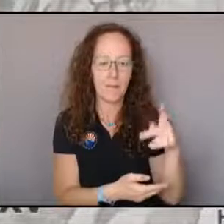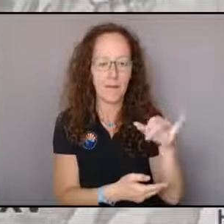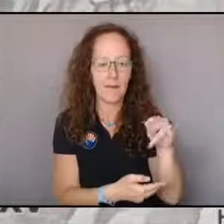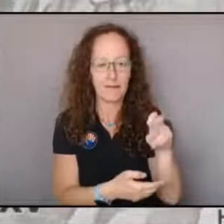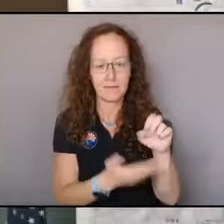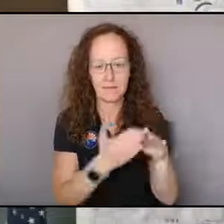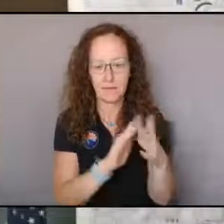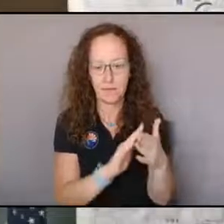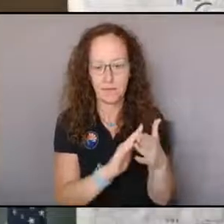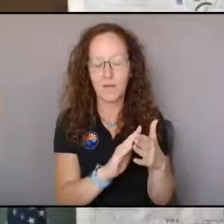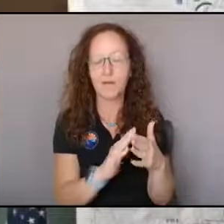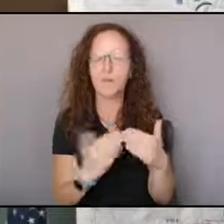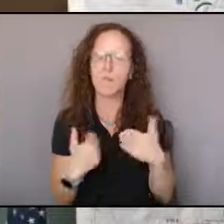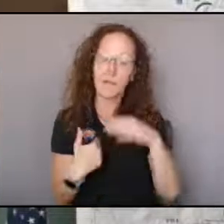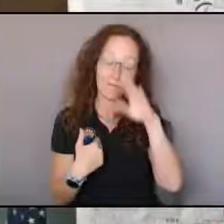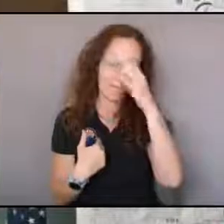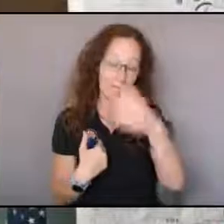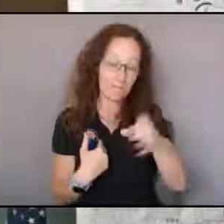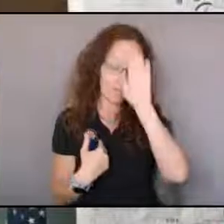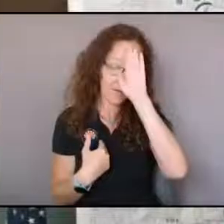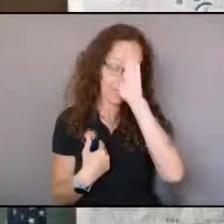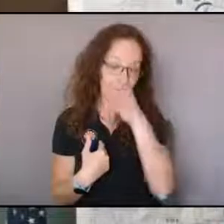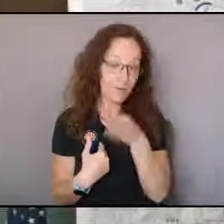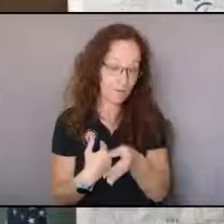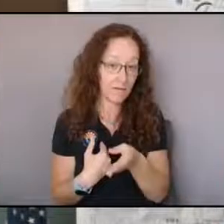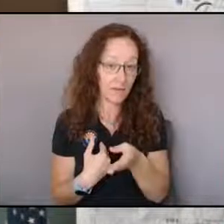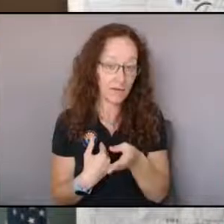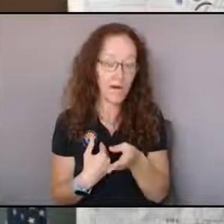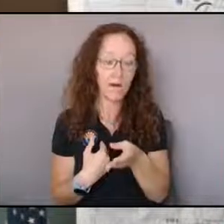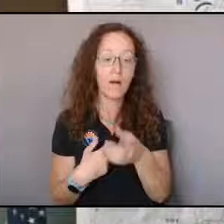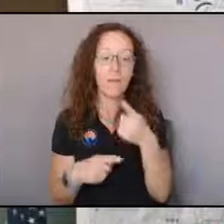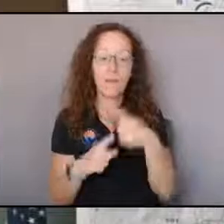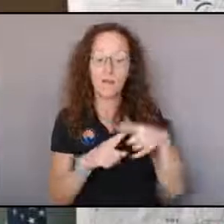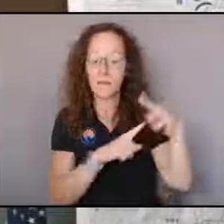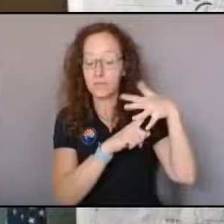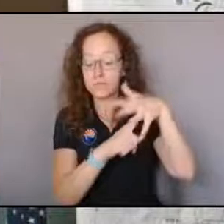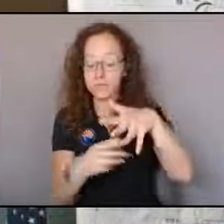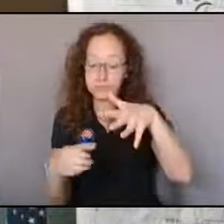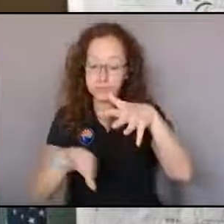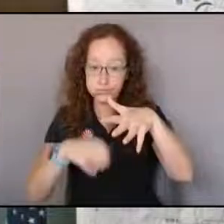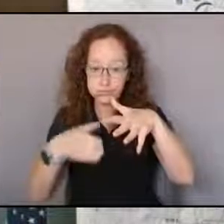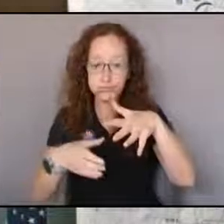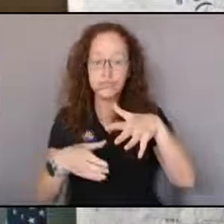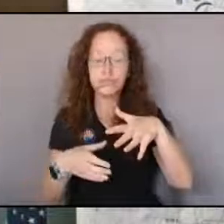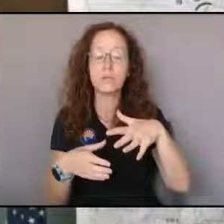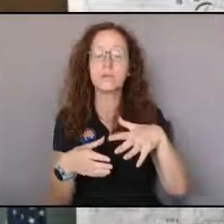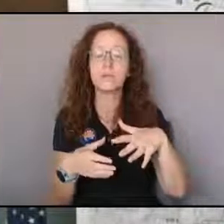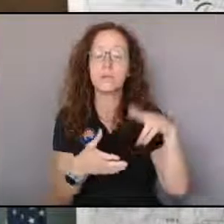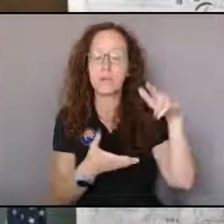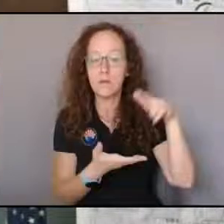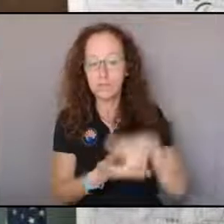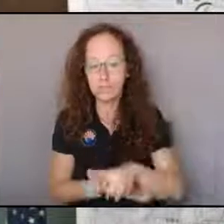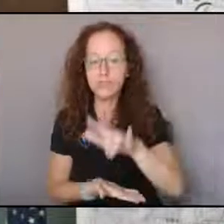WE HAVE FOLKS UP IN THERE. WE HAVE HIT IT WITH AIRCRAFT AND EVERYTHING IS LOOKING LIKE IT SHOULD